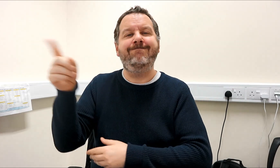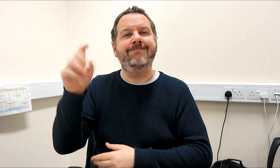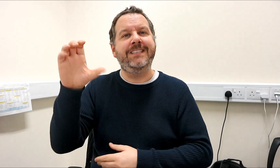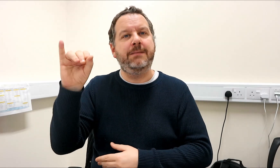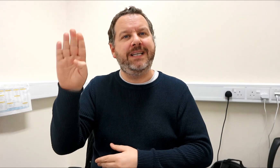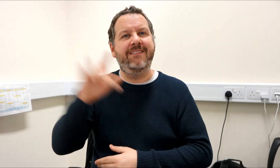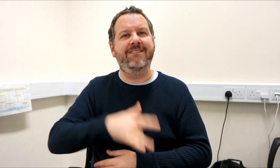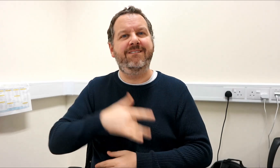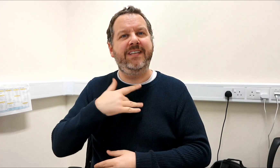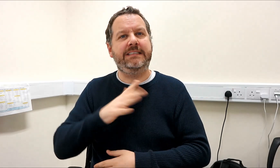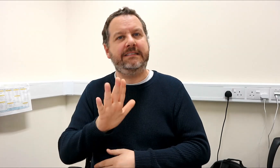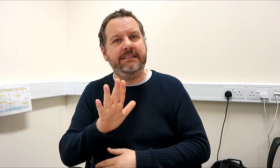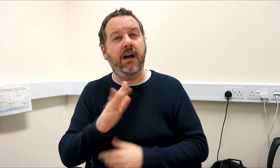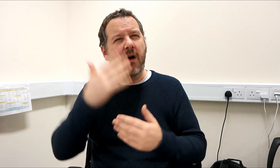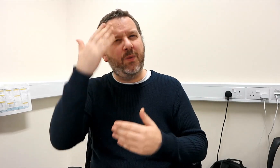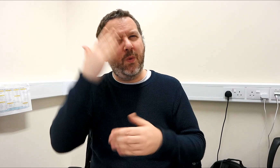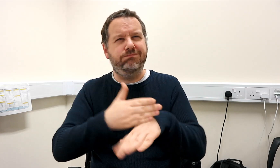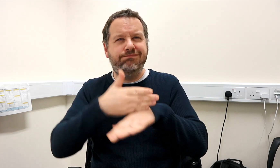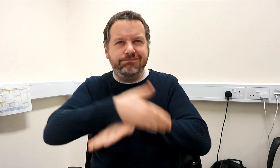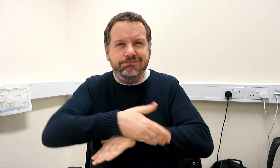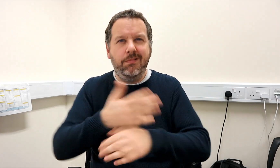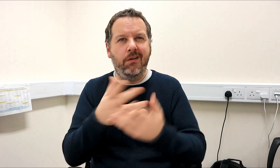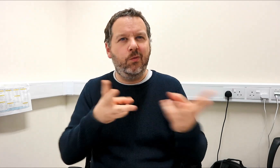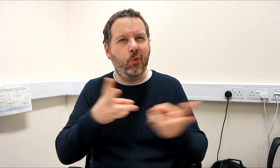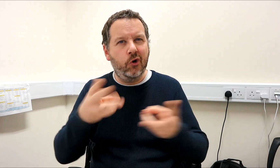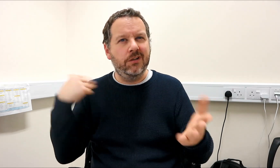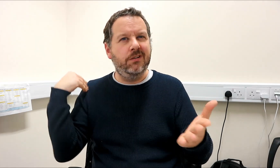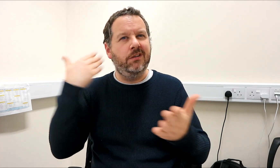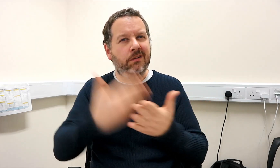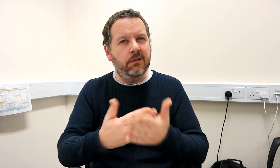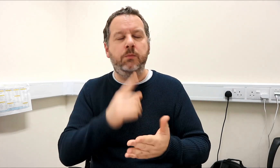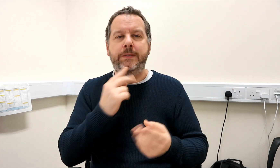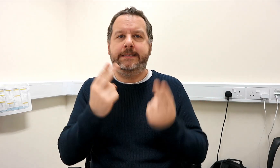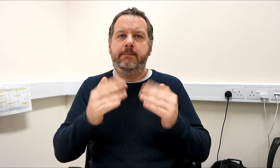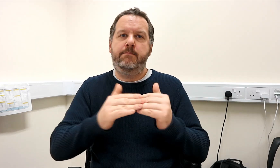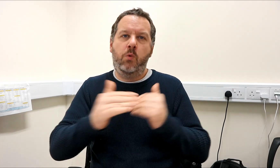However CIB felt that while much work had gone into the project so far,